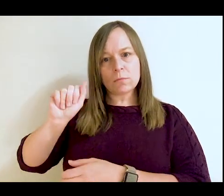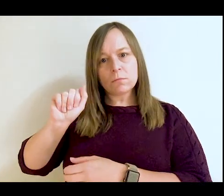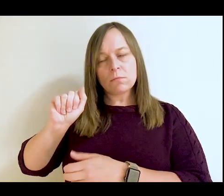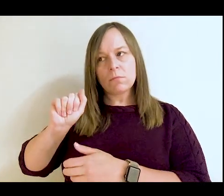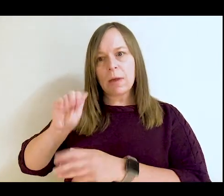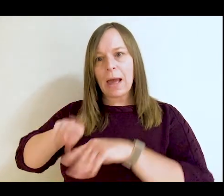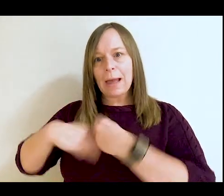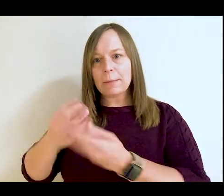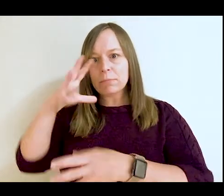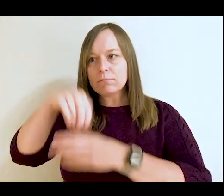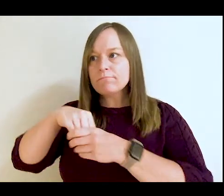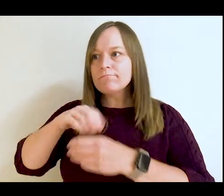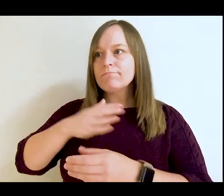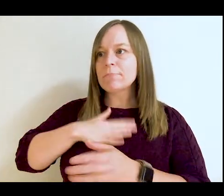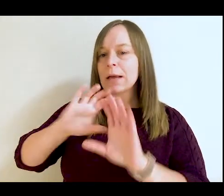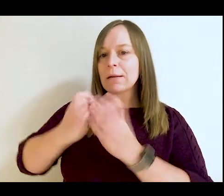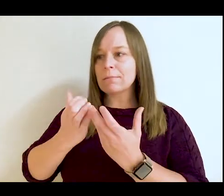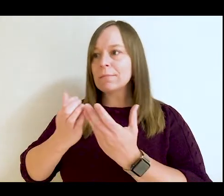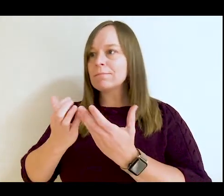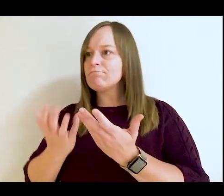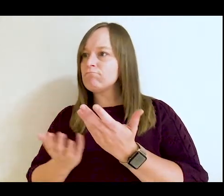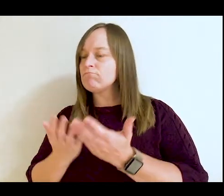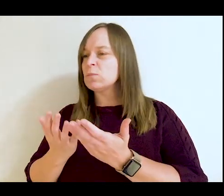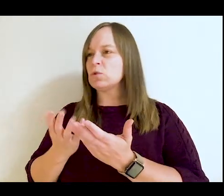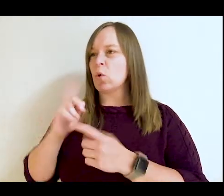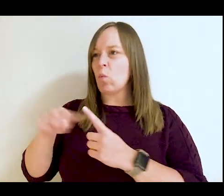much better I participate and do with my classes when I receive them.